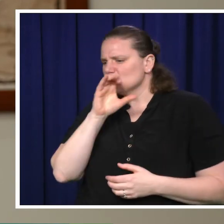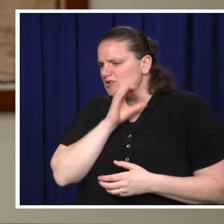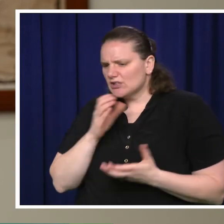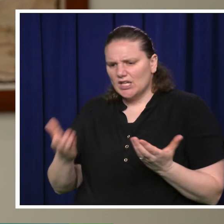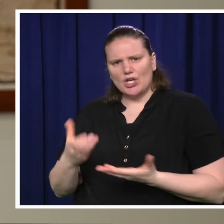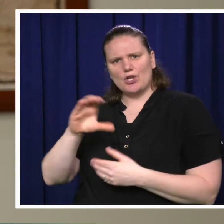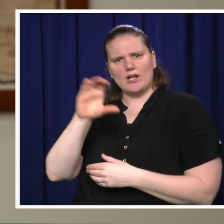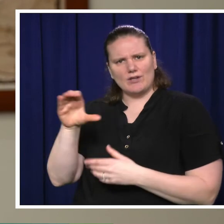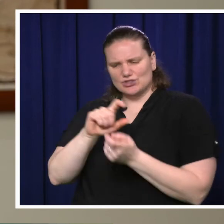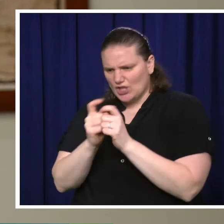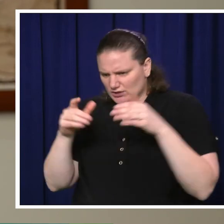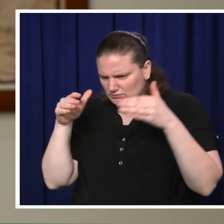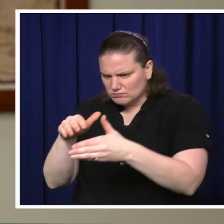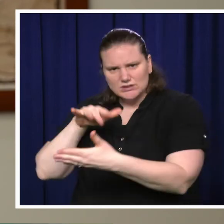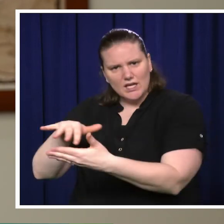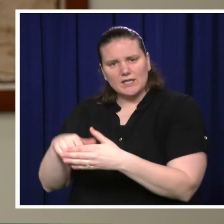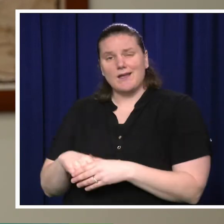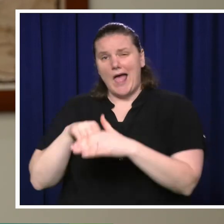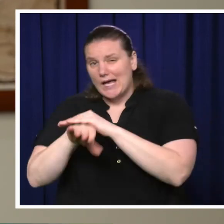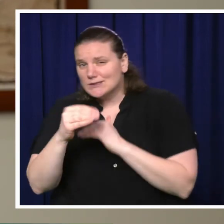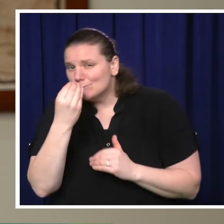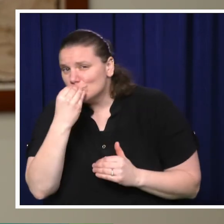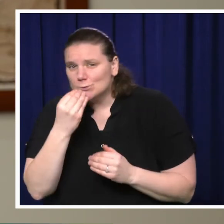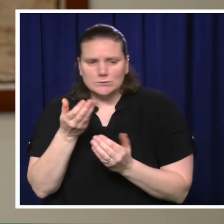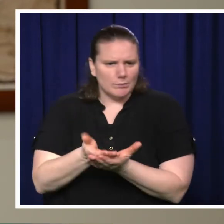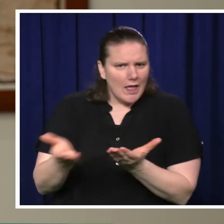covid-19 was having on seniors in Clark County, including